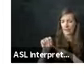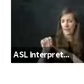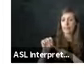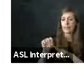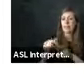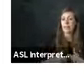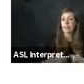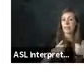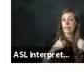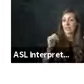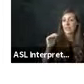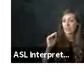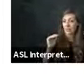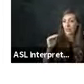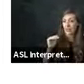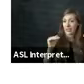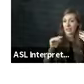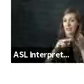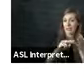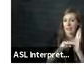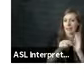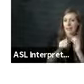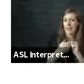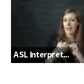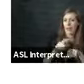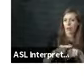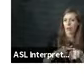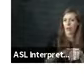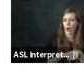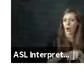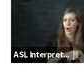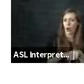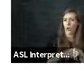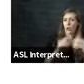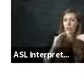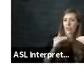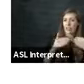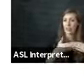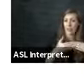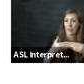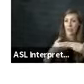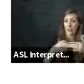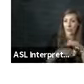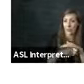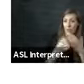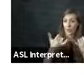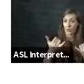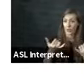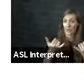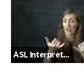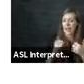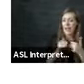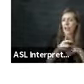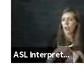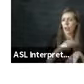So that would be how long you would expect an infant born today to live when we compare